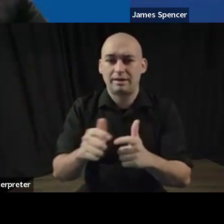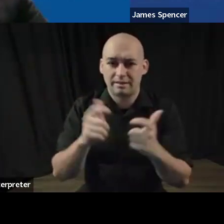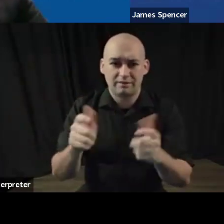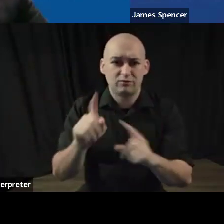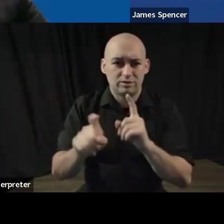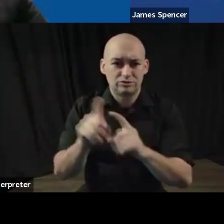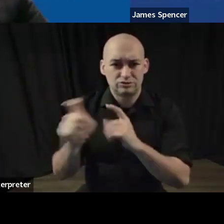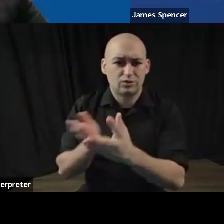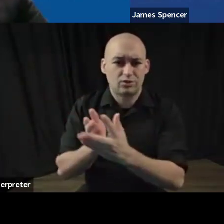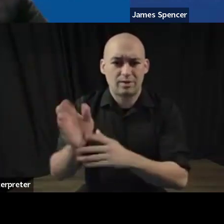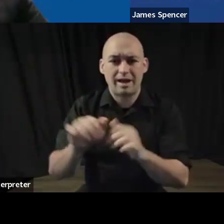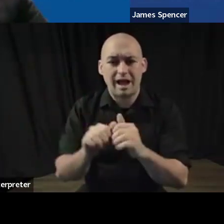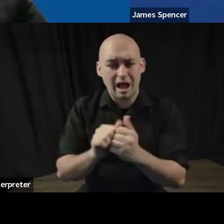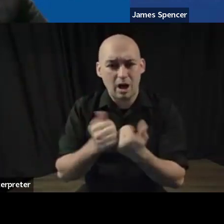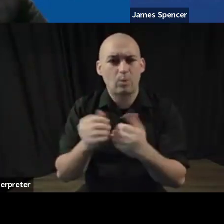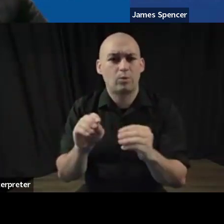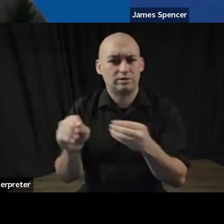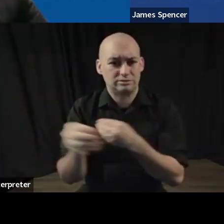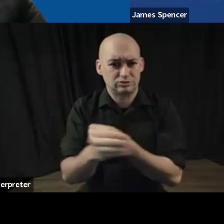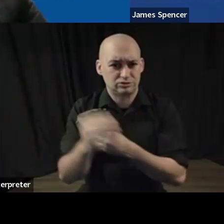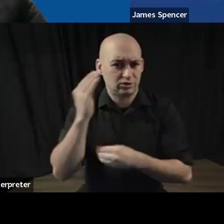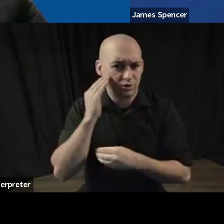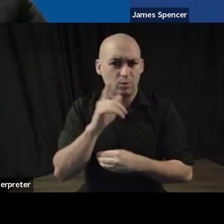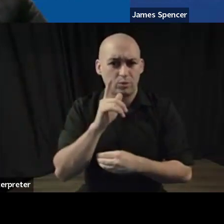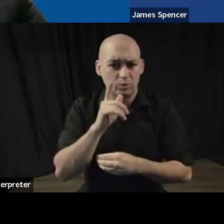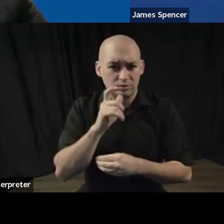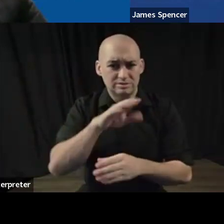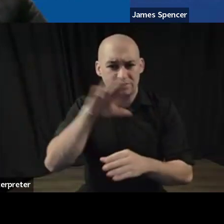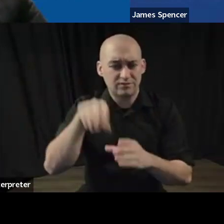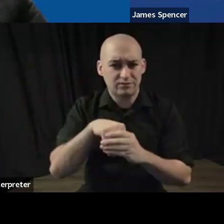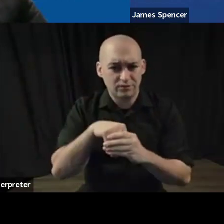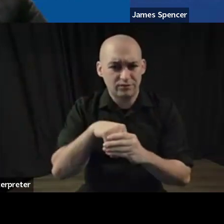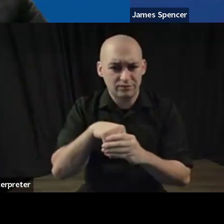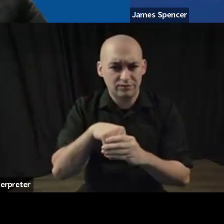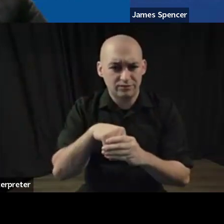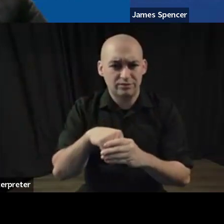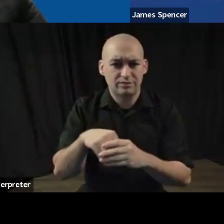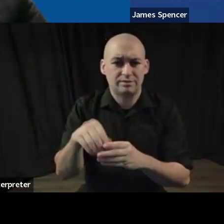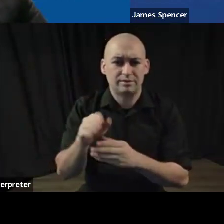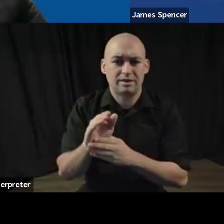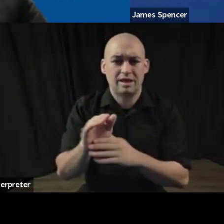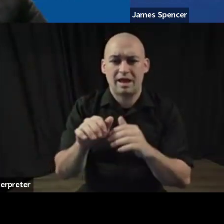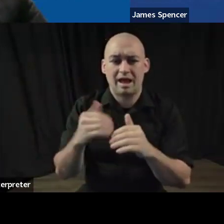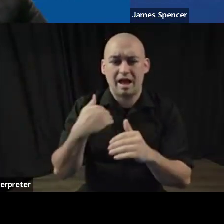how do organizations know who within their county is a partner, or how to partner,